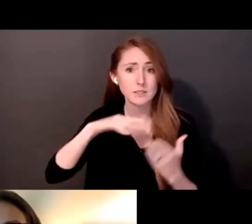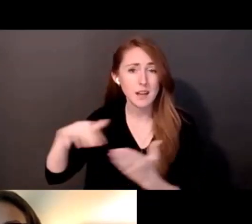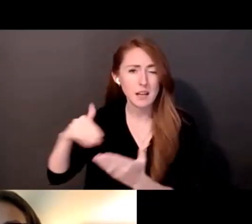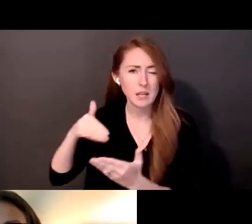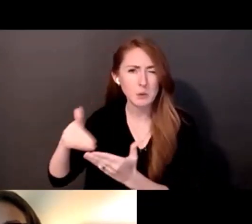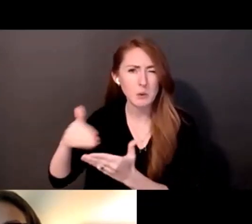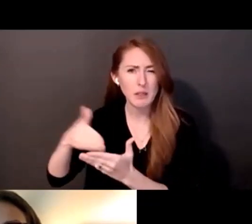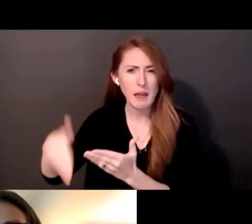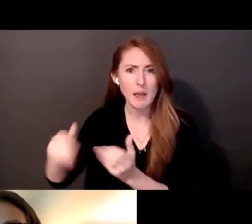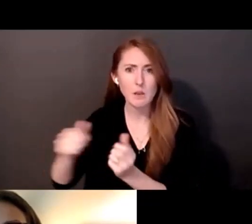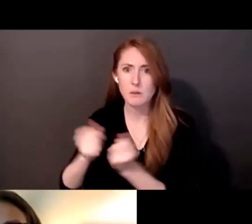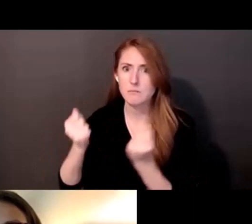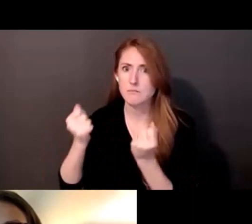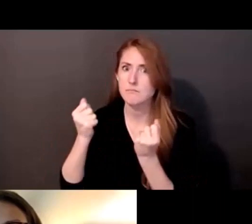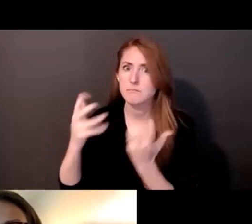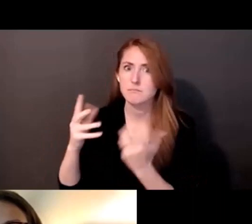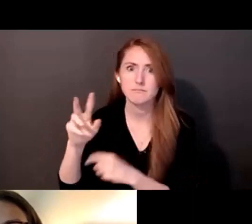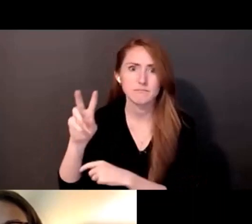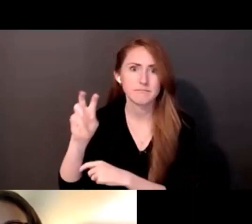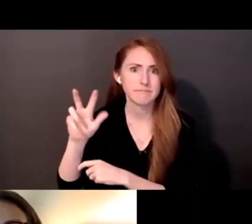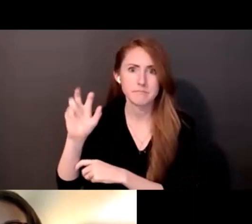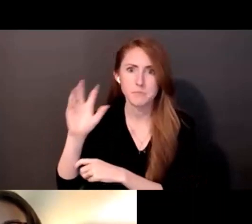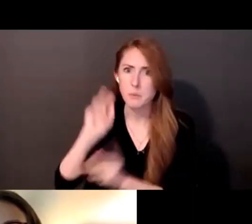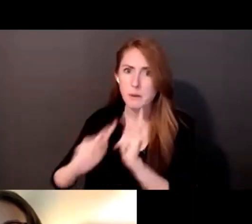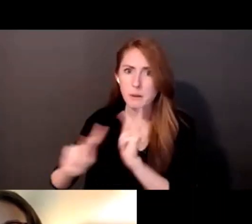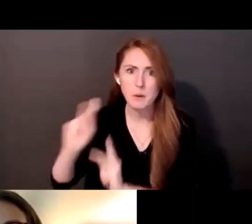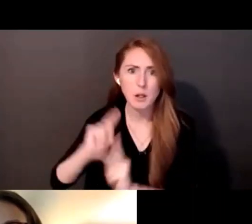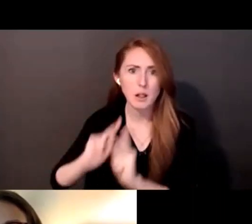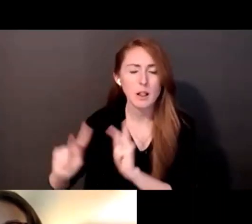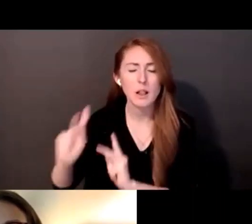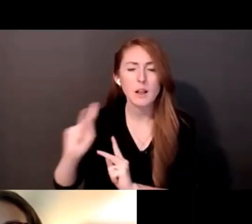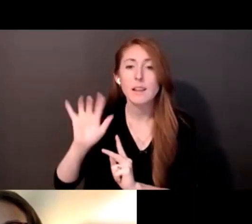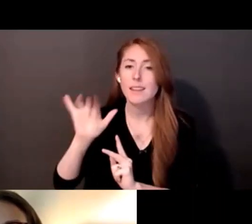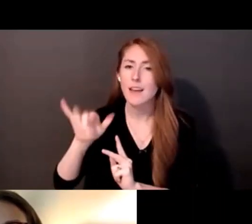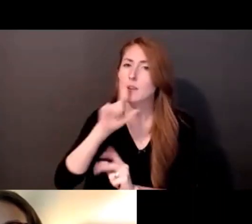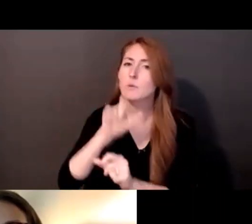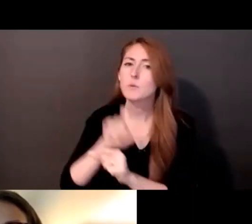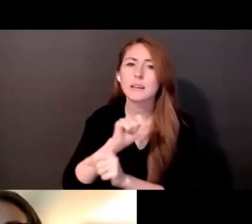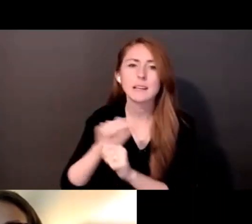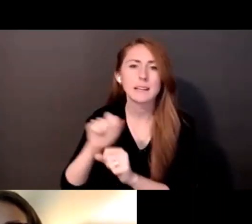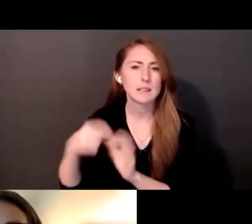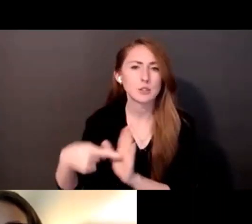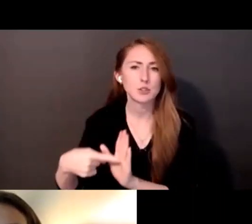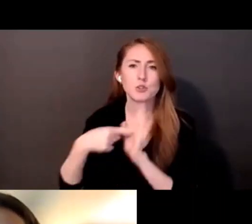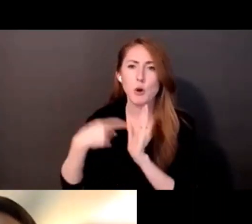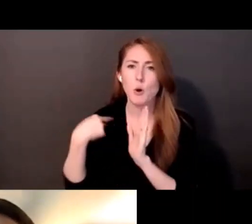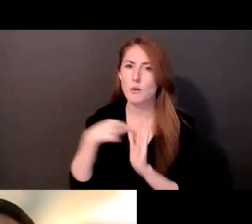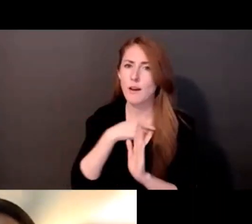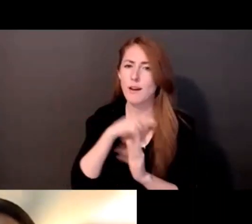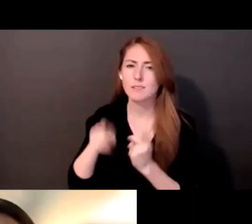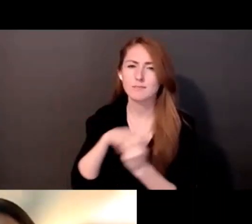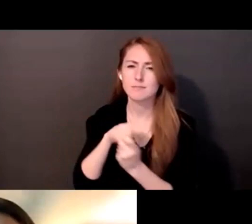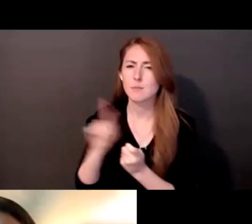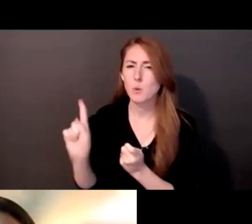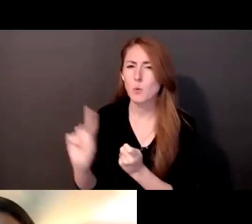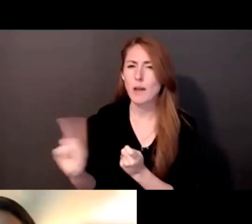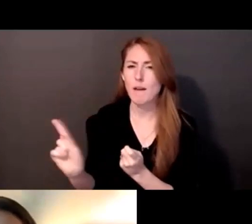and that really showed us where changes needed to happen.